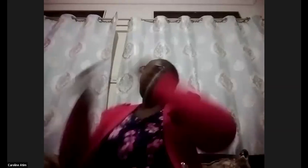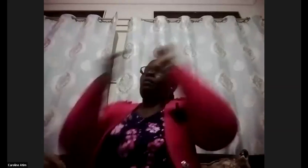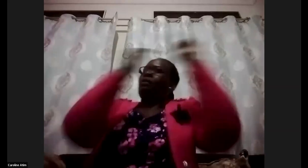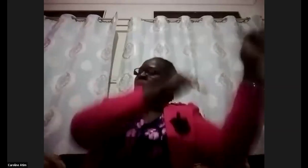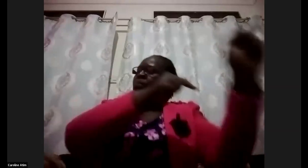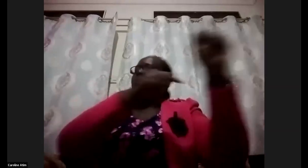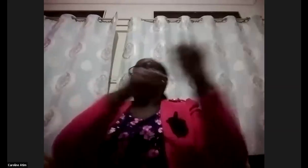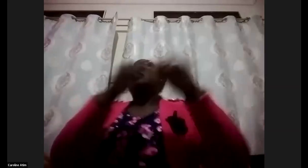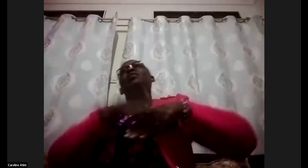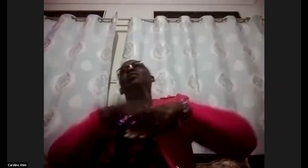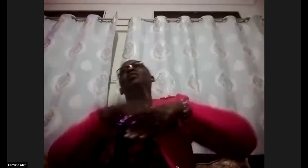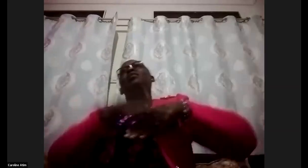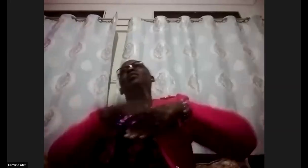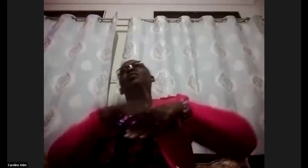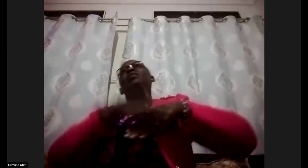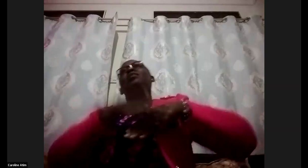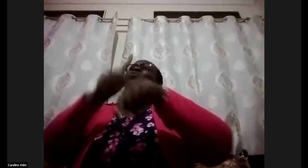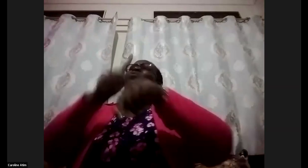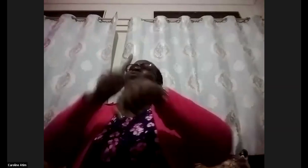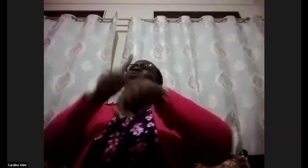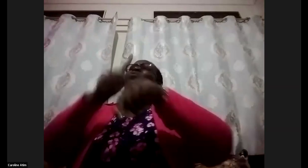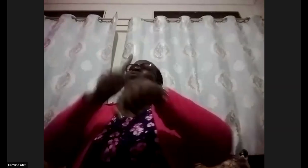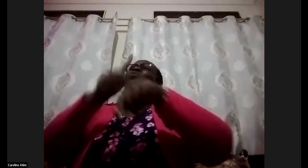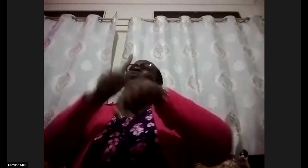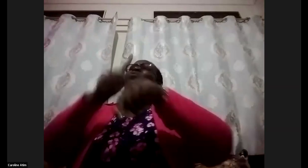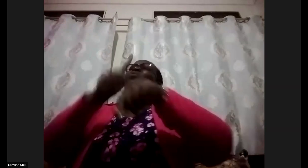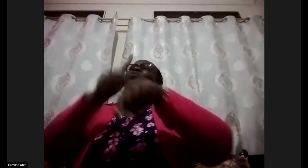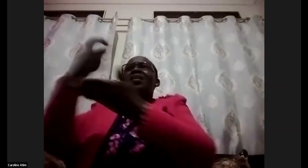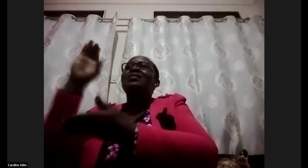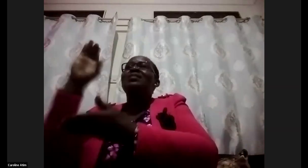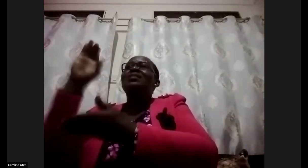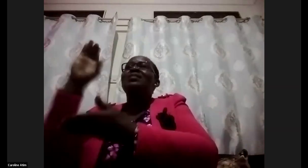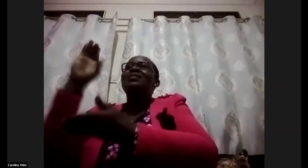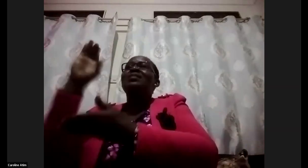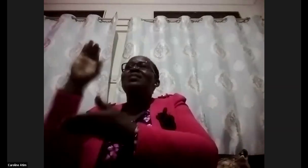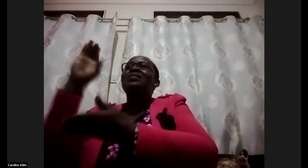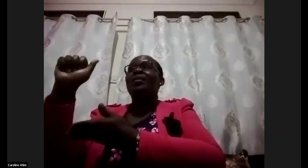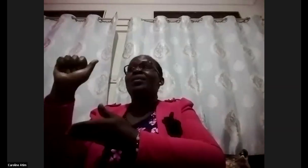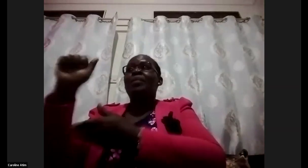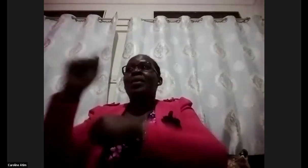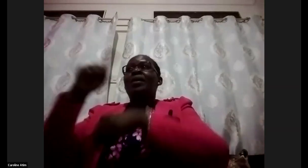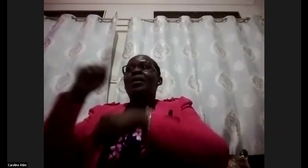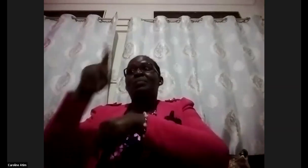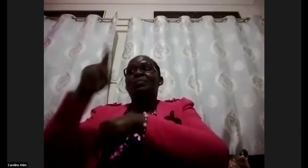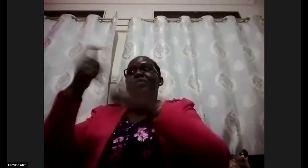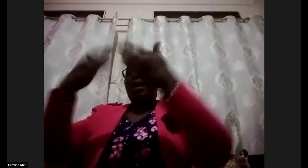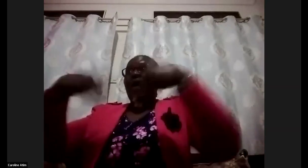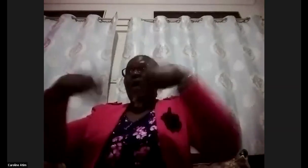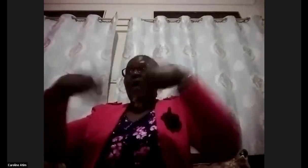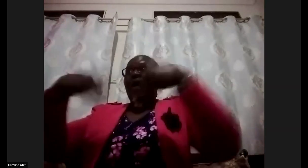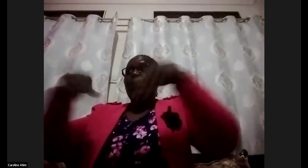was staying in Uganda. We wanted to go to South Sudan after they said the CPA. After the